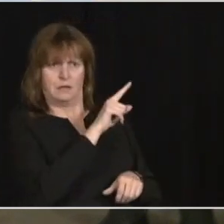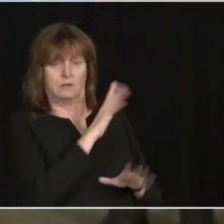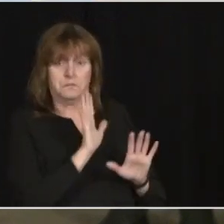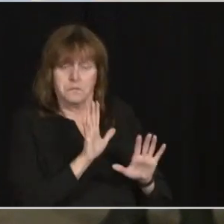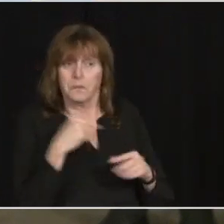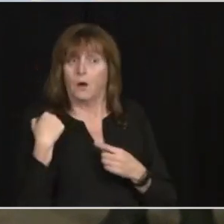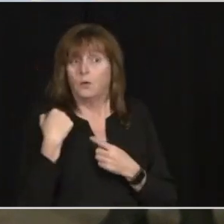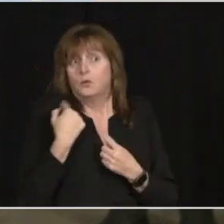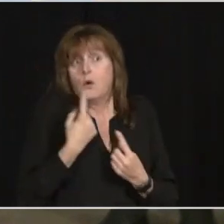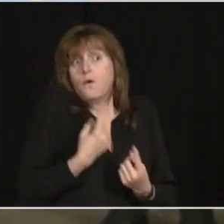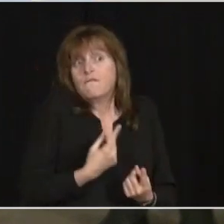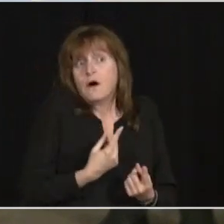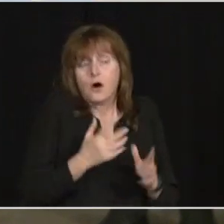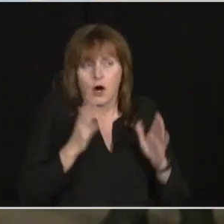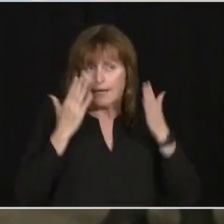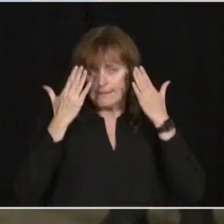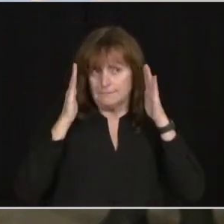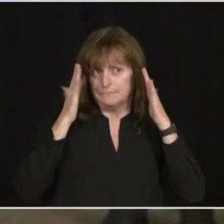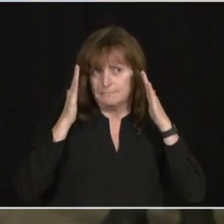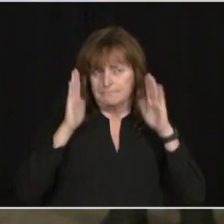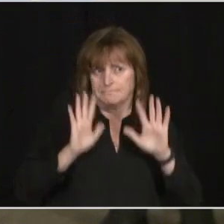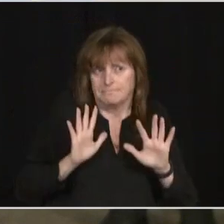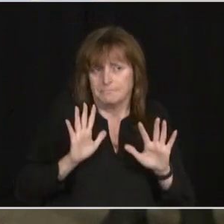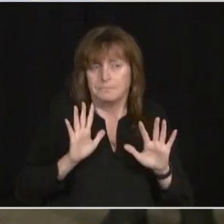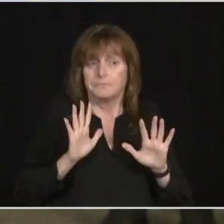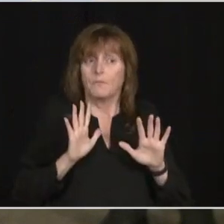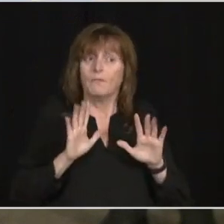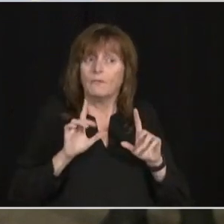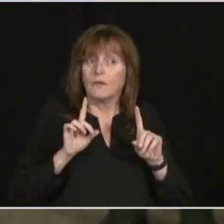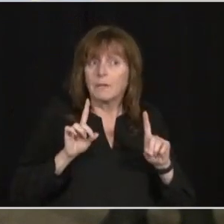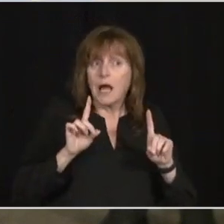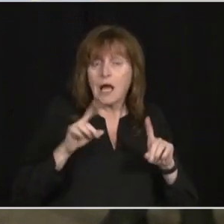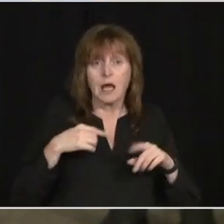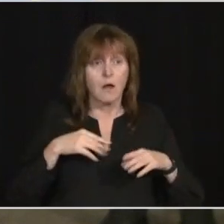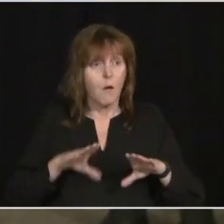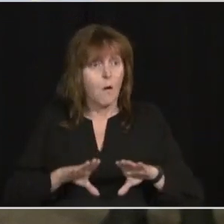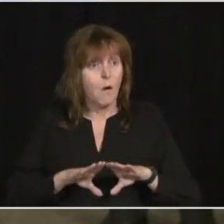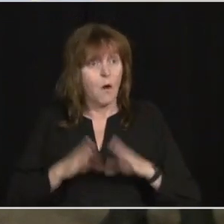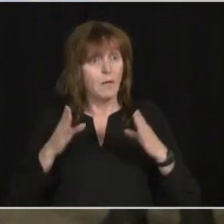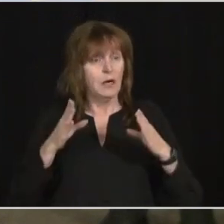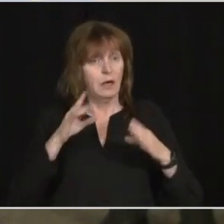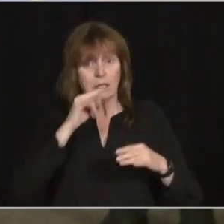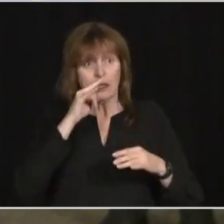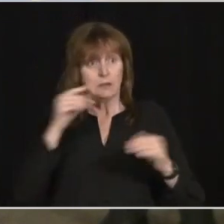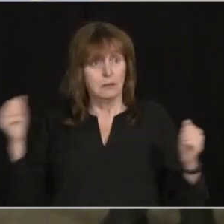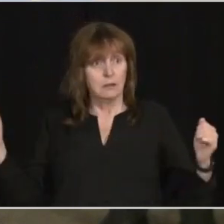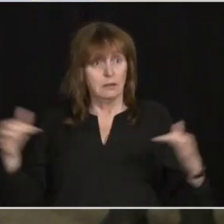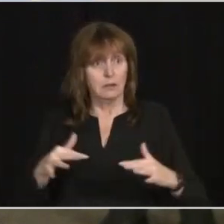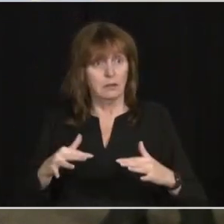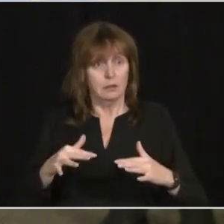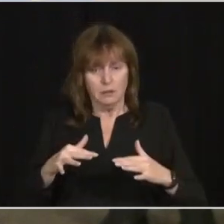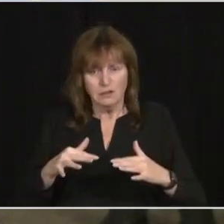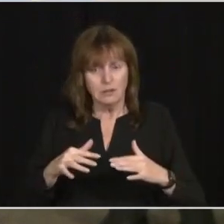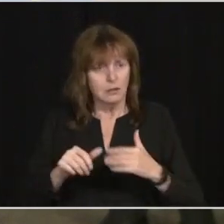But we don't want to put our kids in jeopardy. The number one priority is to make sure our kids